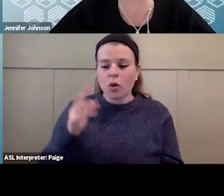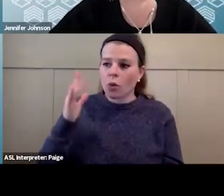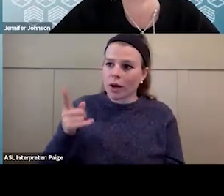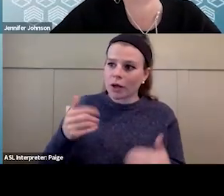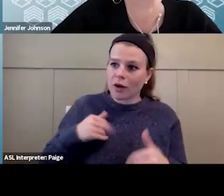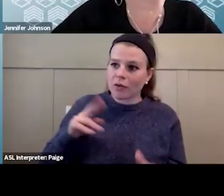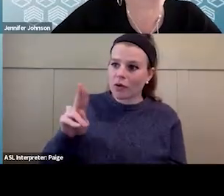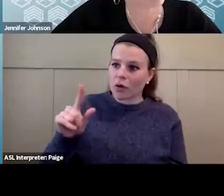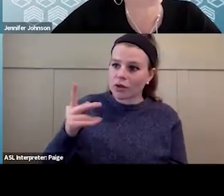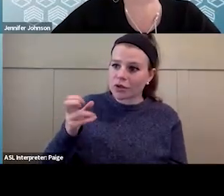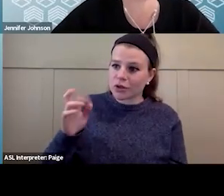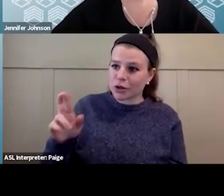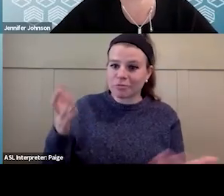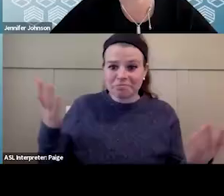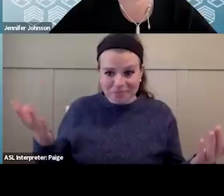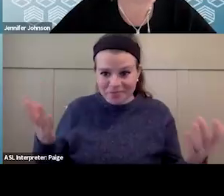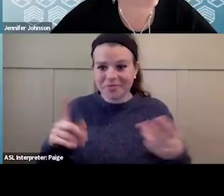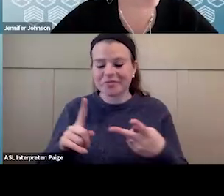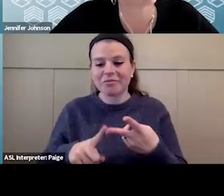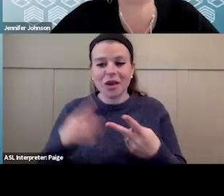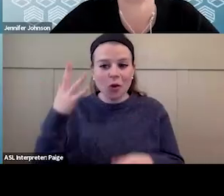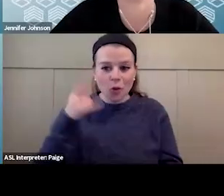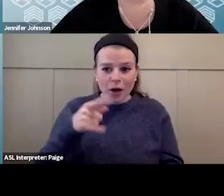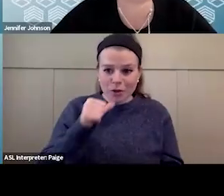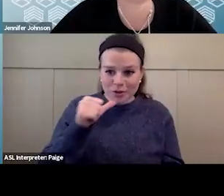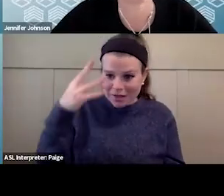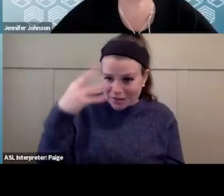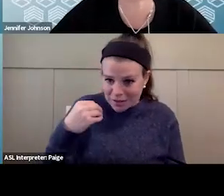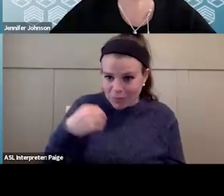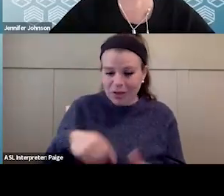Hey, why are your, you know, why are you not sleeping? Why have you lost weight?